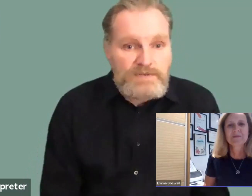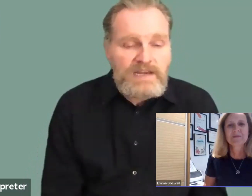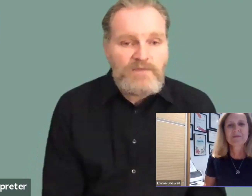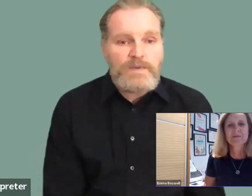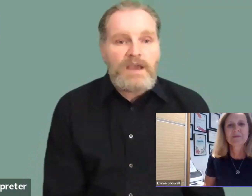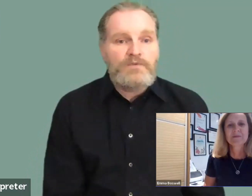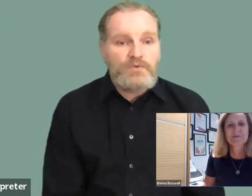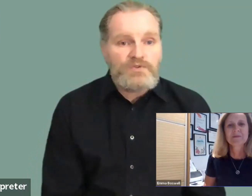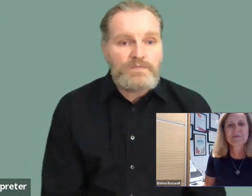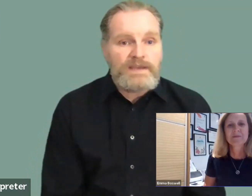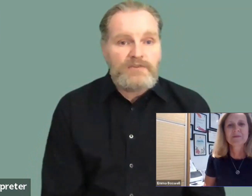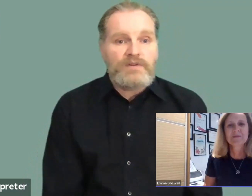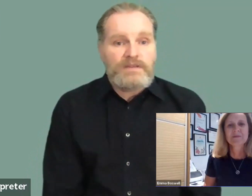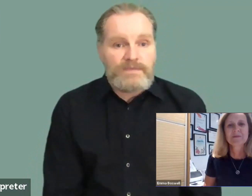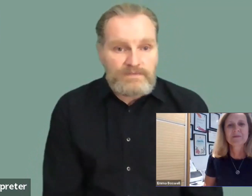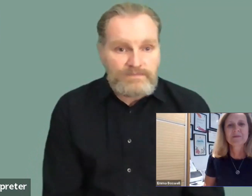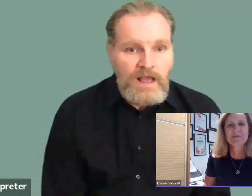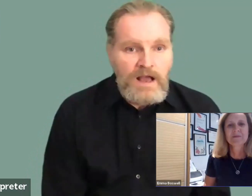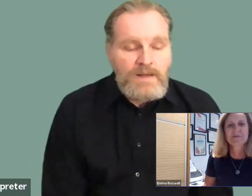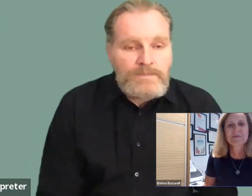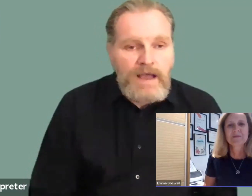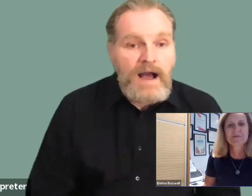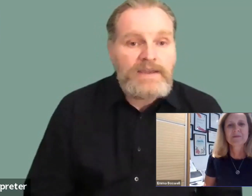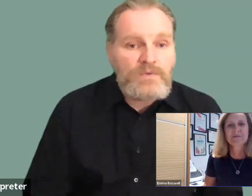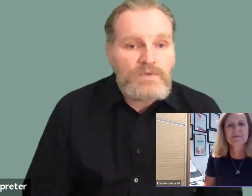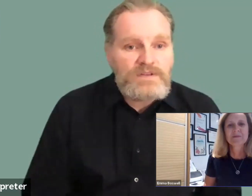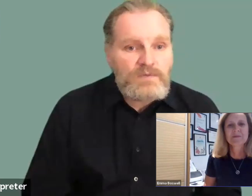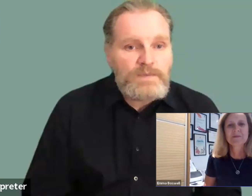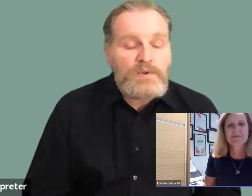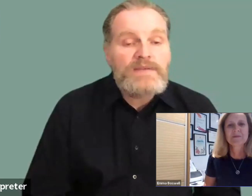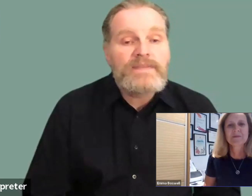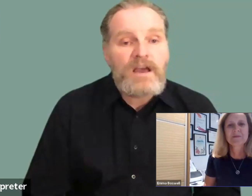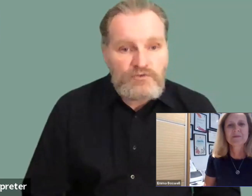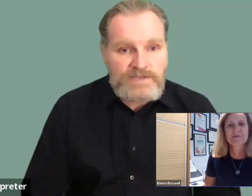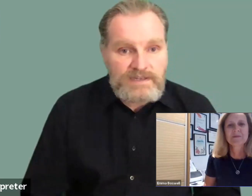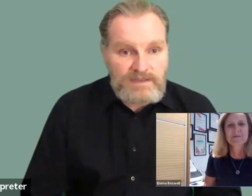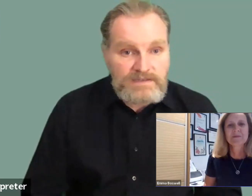particularly if you've become used to being a driver. I know people who live in the countryside